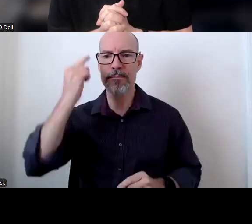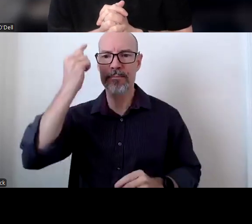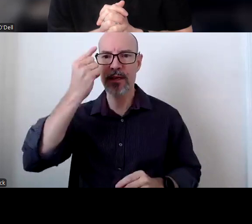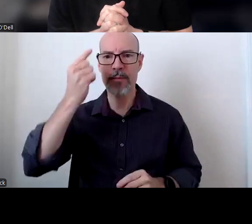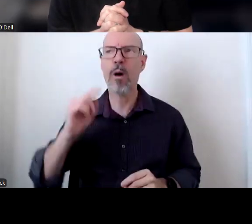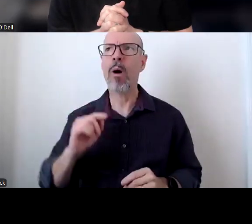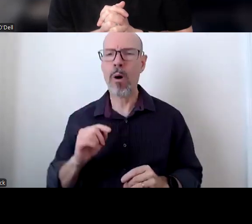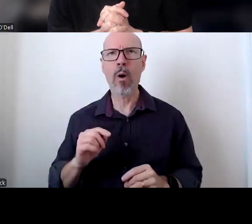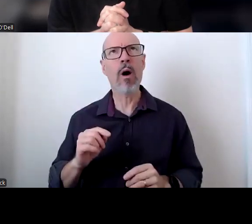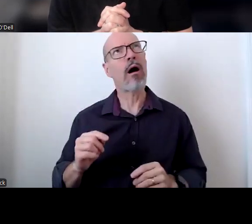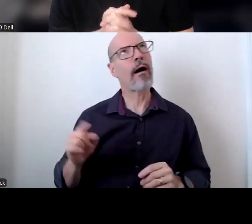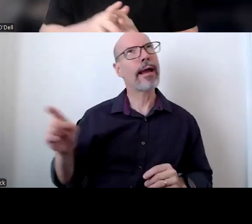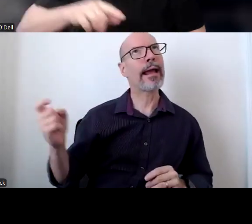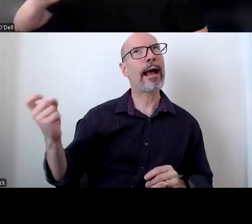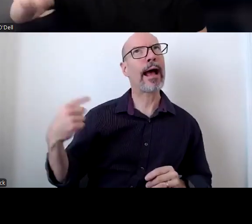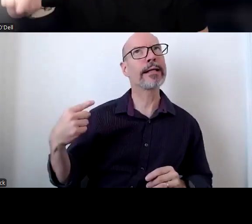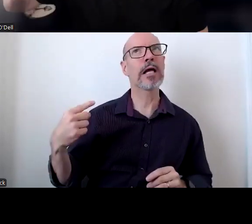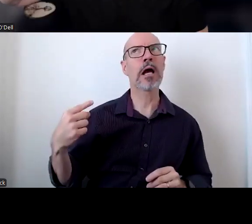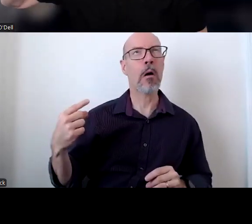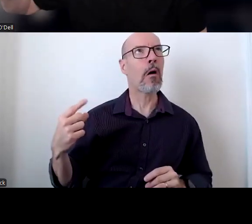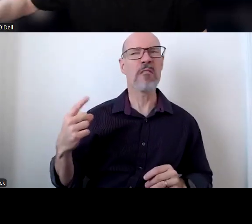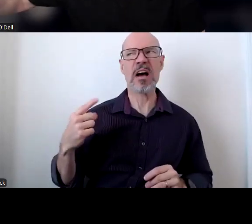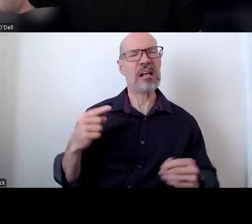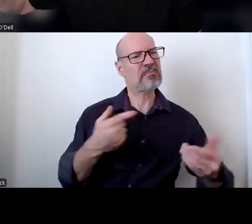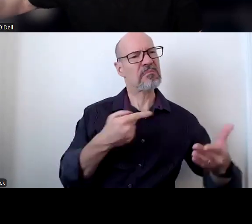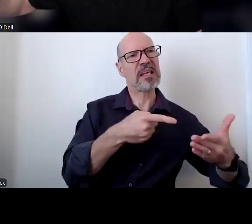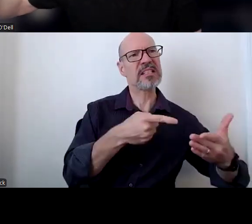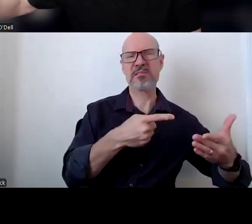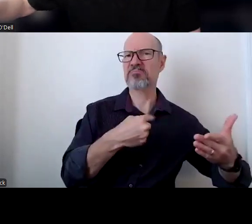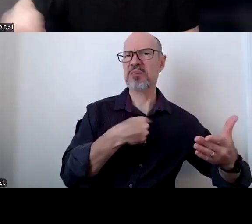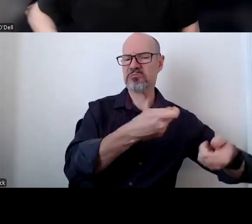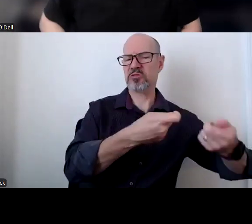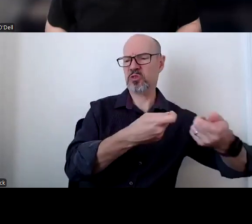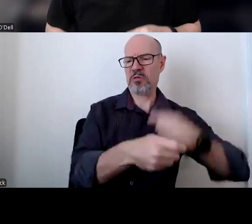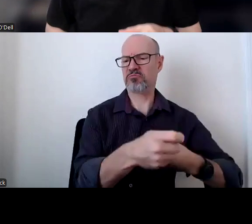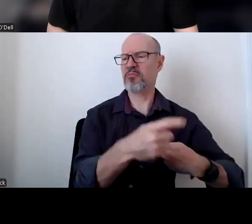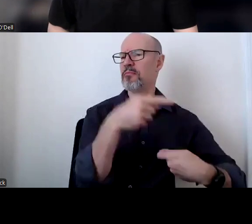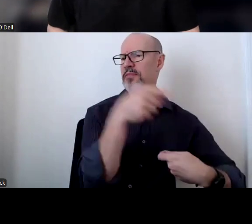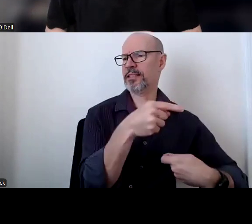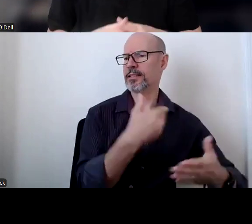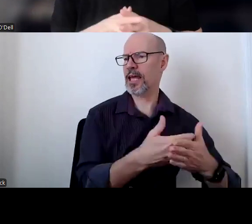you do not think of other solutions as being acceptable. Unless the person explicitly tells you they are.